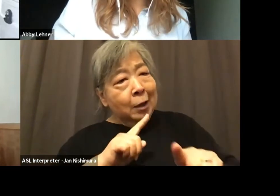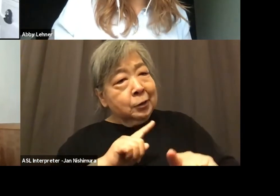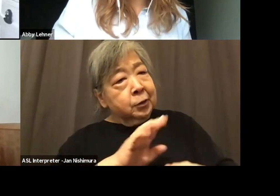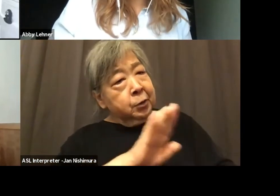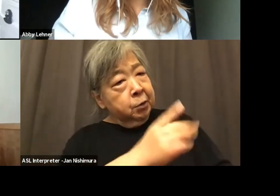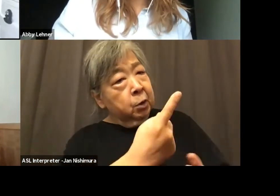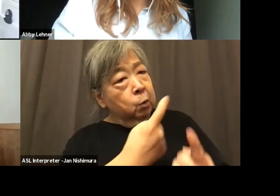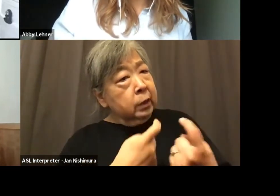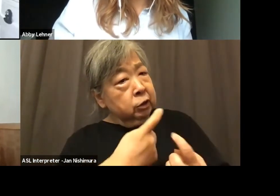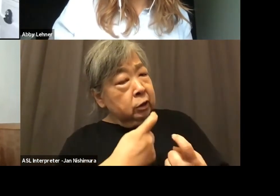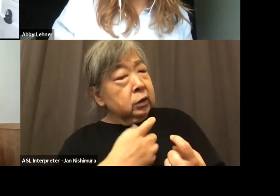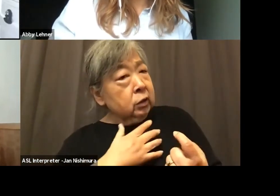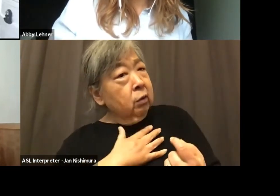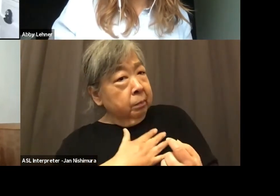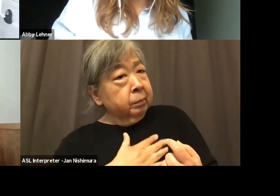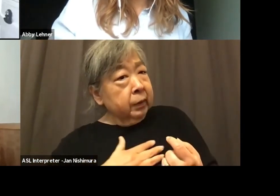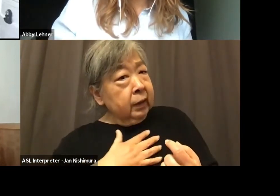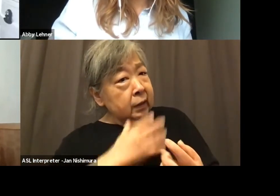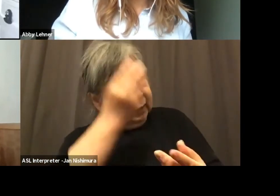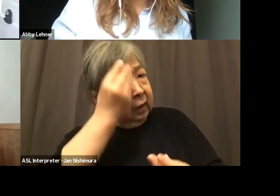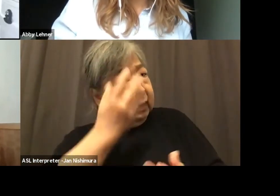Please let us know.